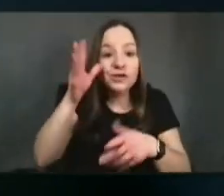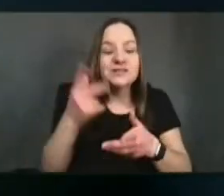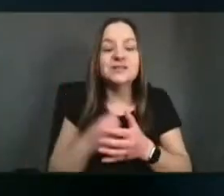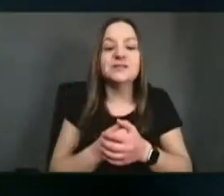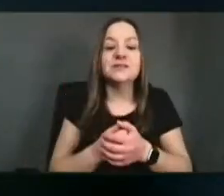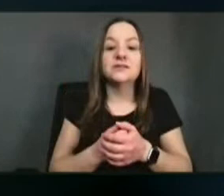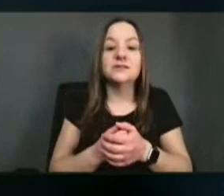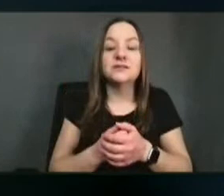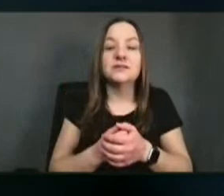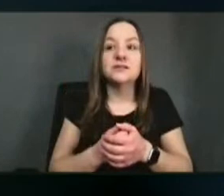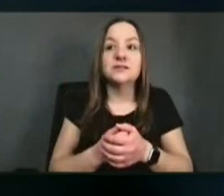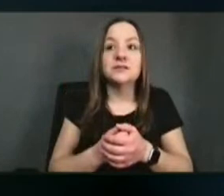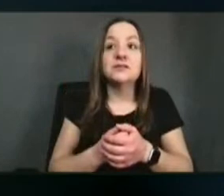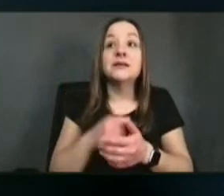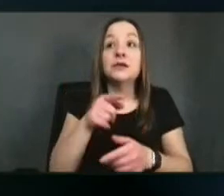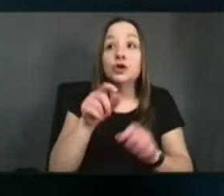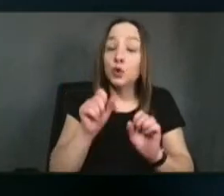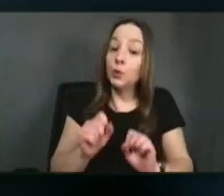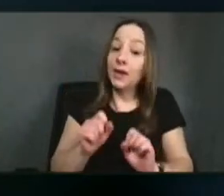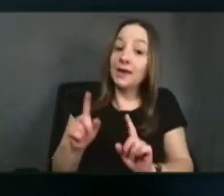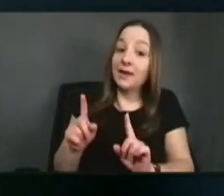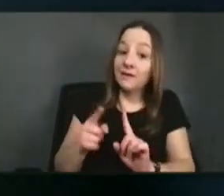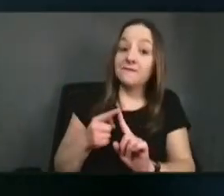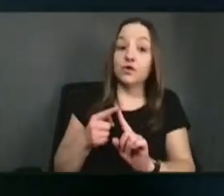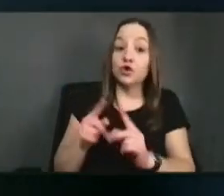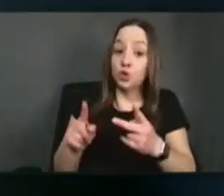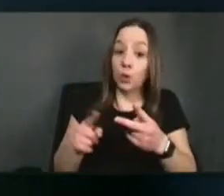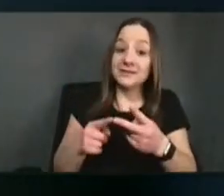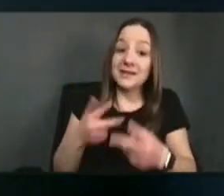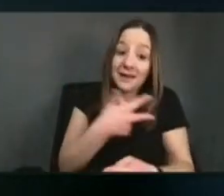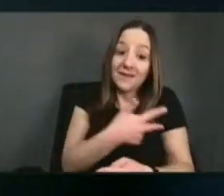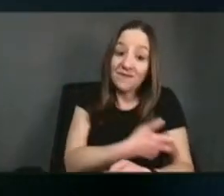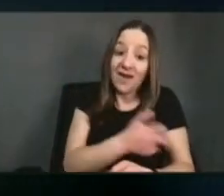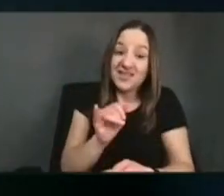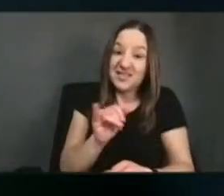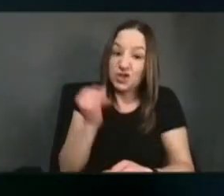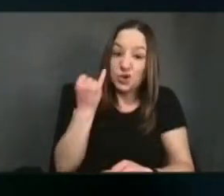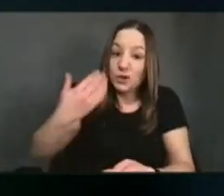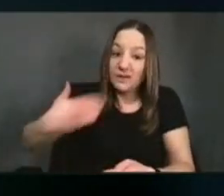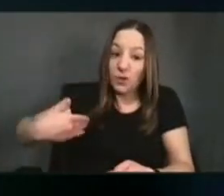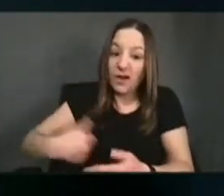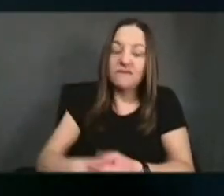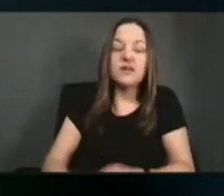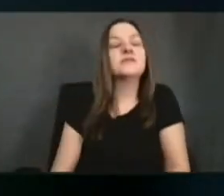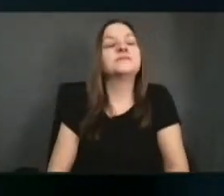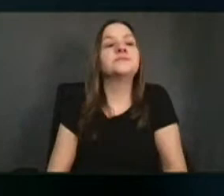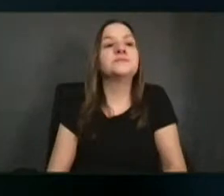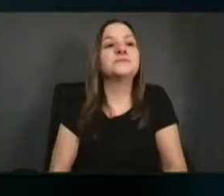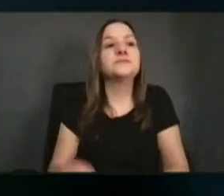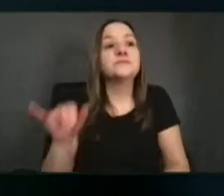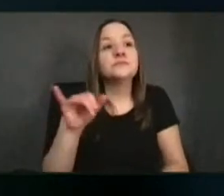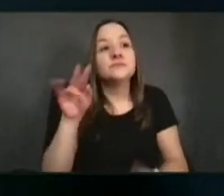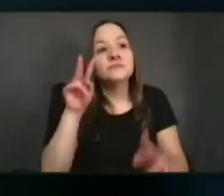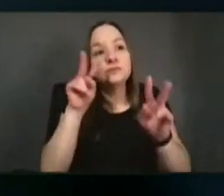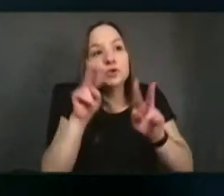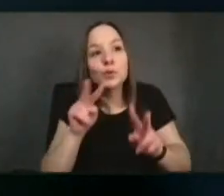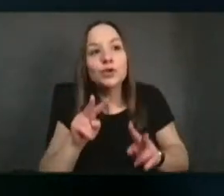siblings or parents. Um Additionally, you can get a first or second dose there if